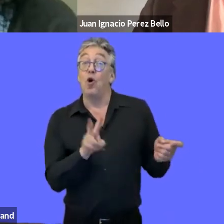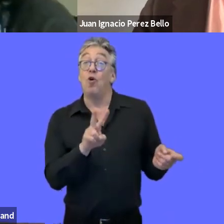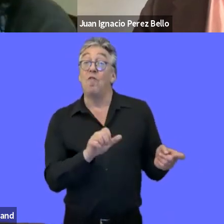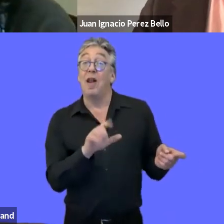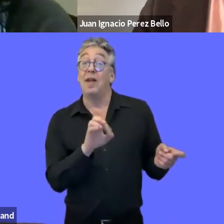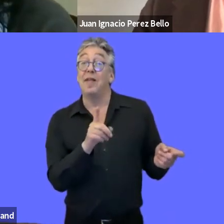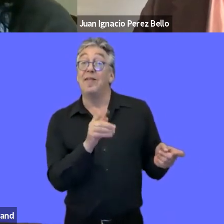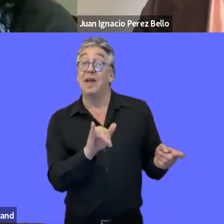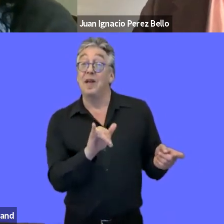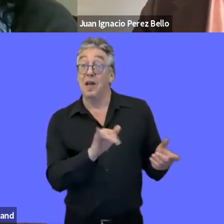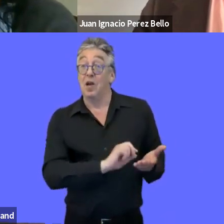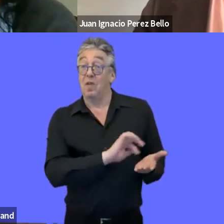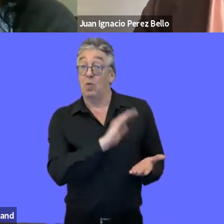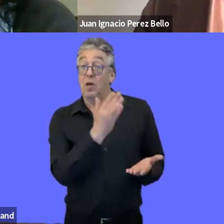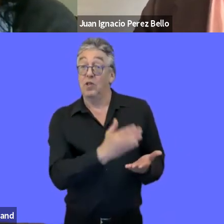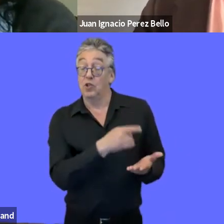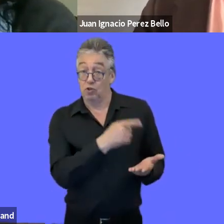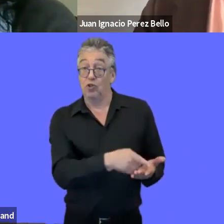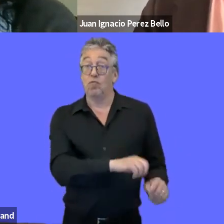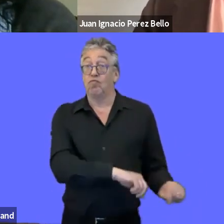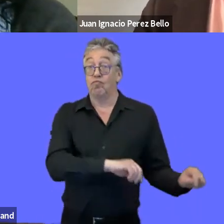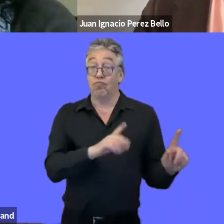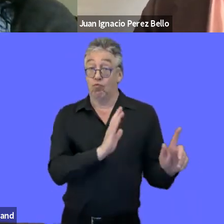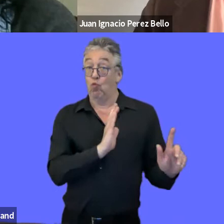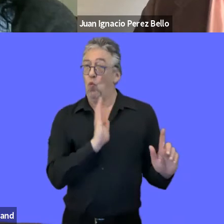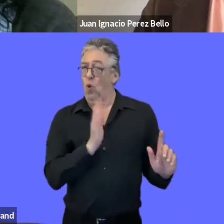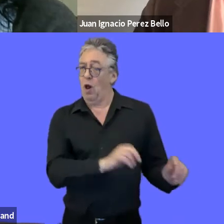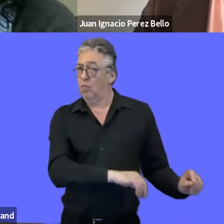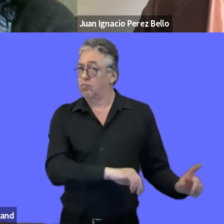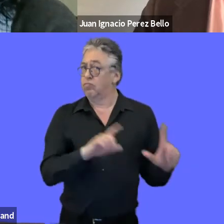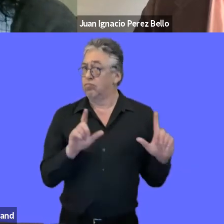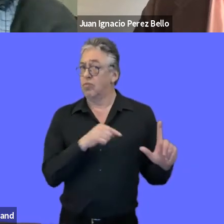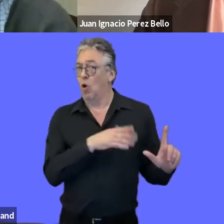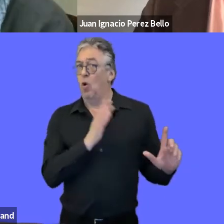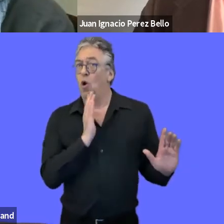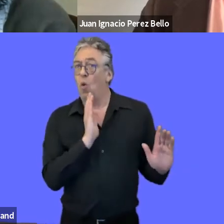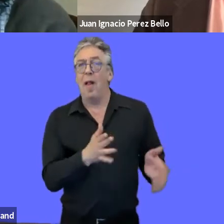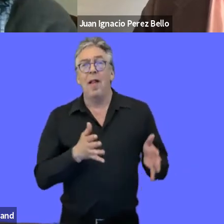and she will be with us today telling us her experience